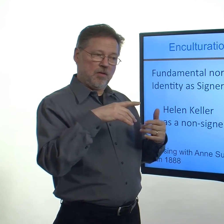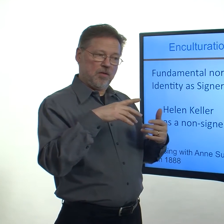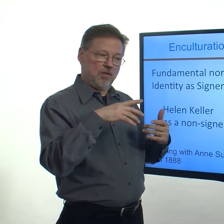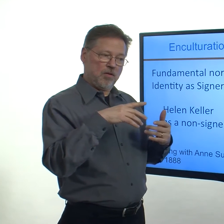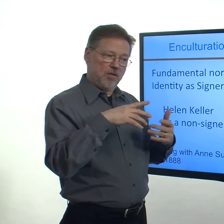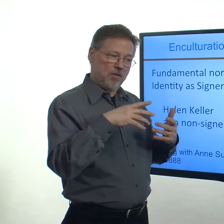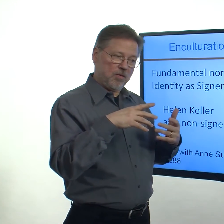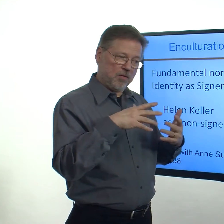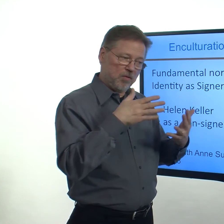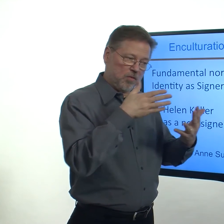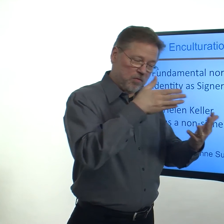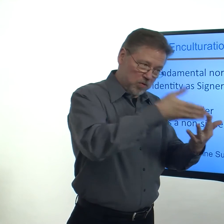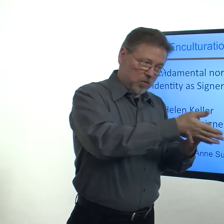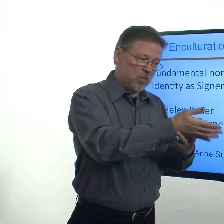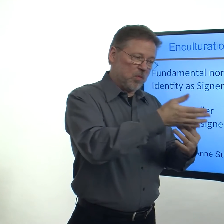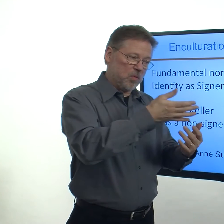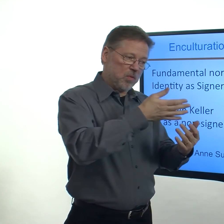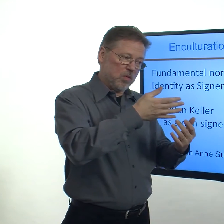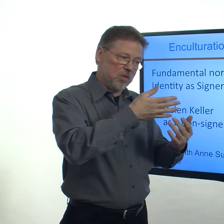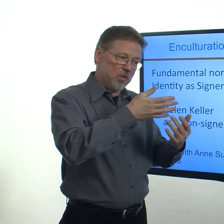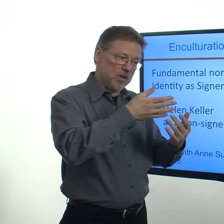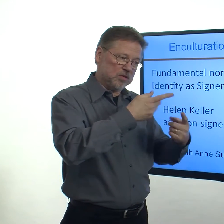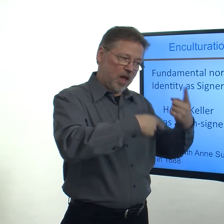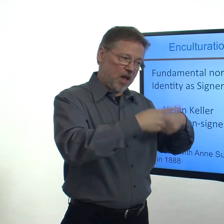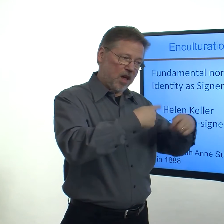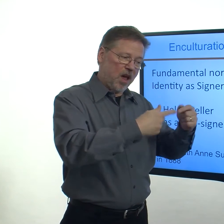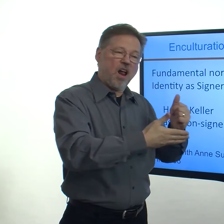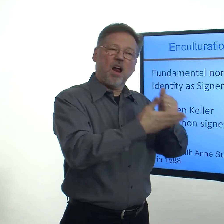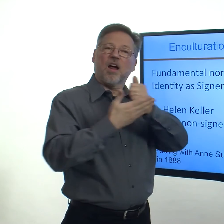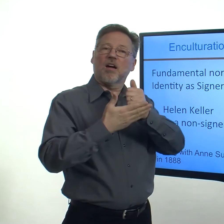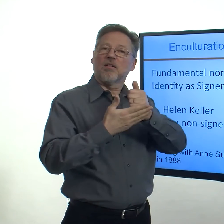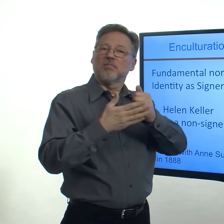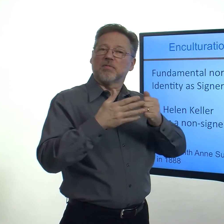Through signing, DeafBlind people are able to successfully communicate.